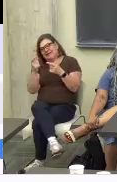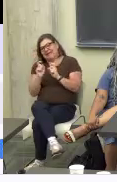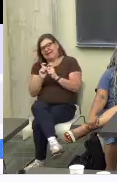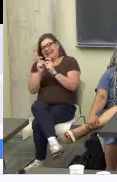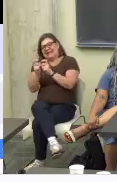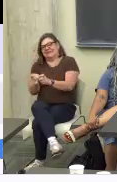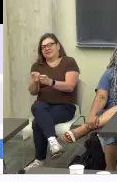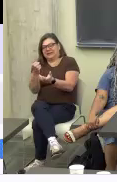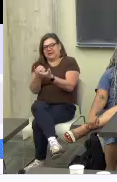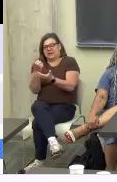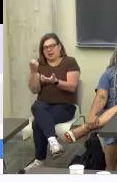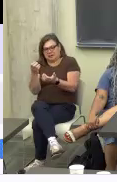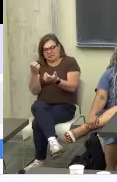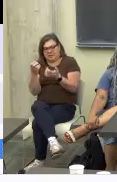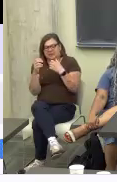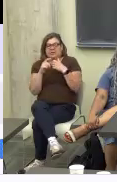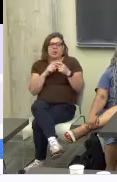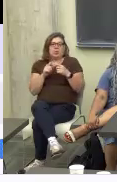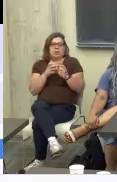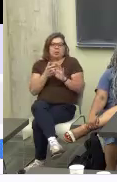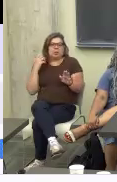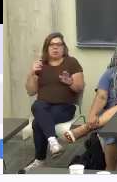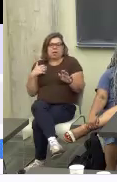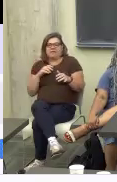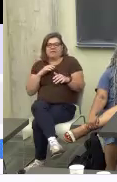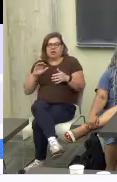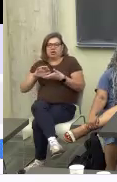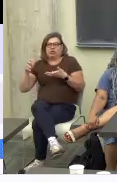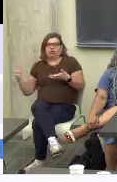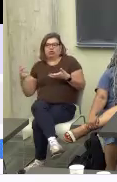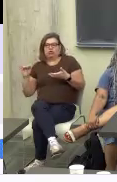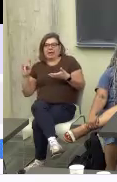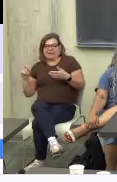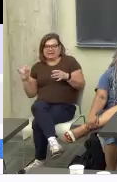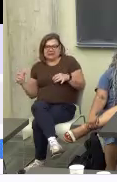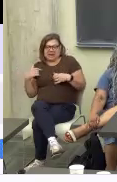we might back away from the grinding system. Which reduces everything to a commodity and